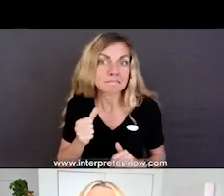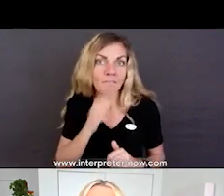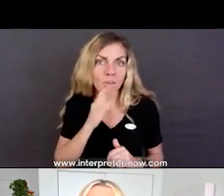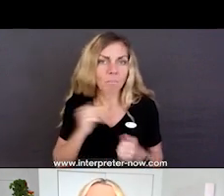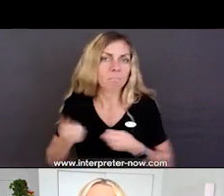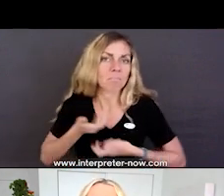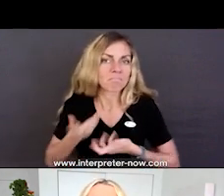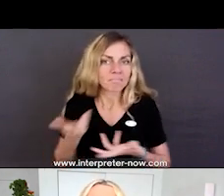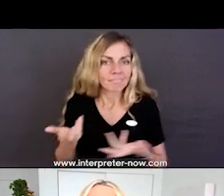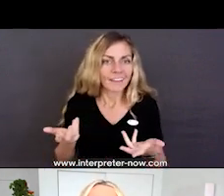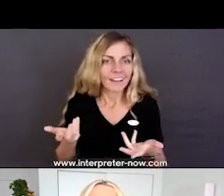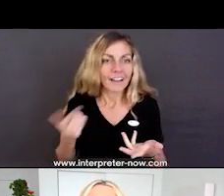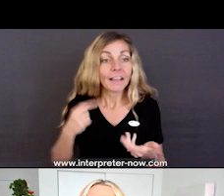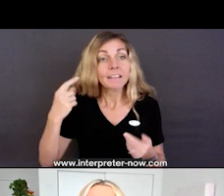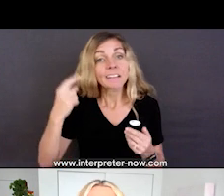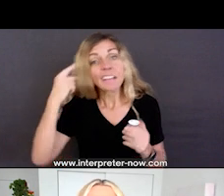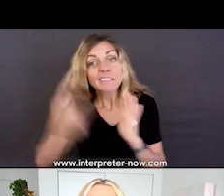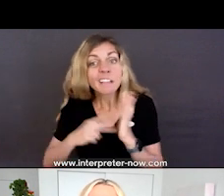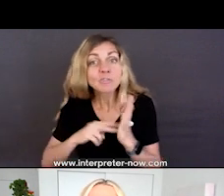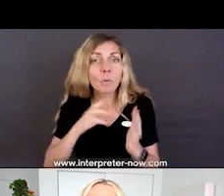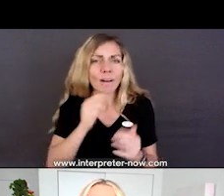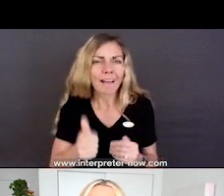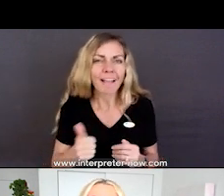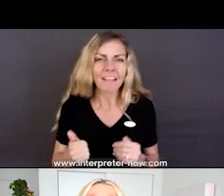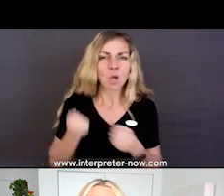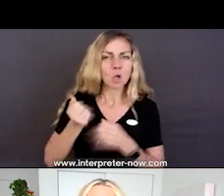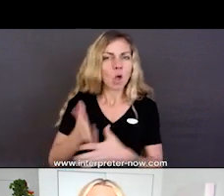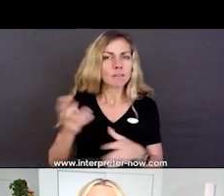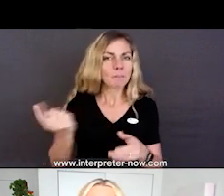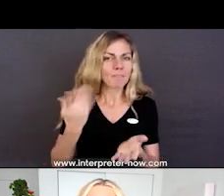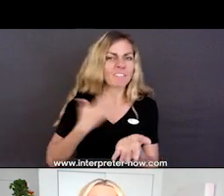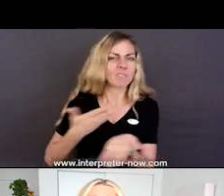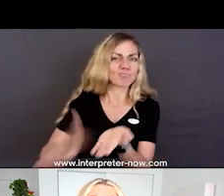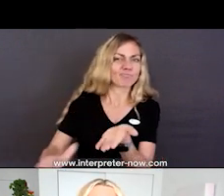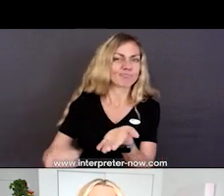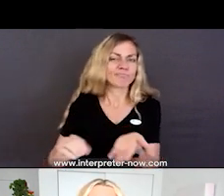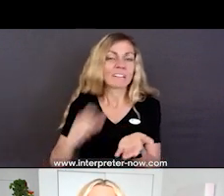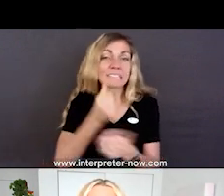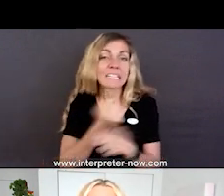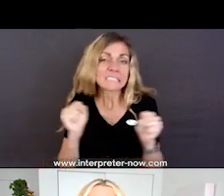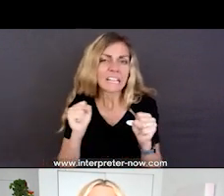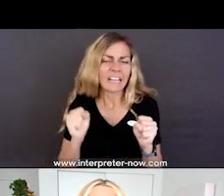can still make somebody feel marginalized, unsafe, disrespected, belittled, unheard,